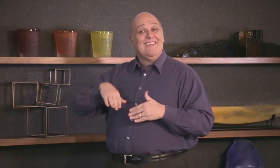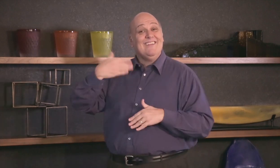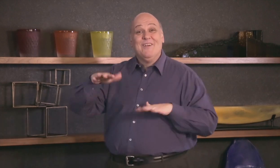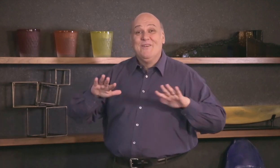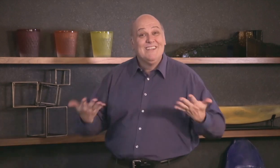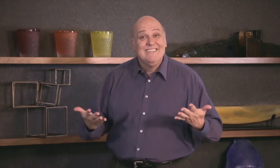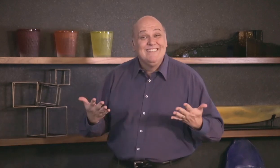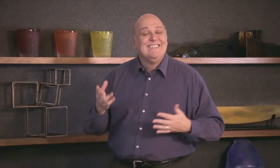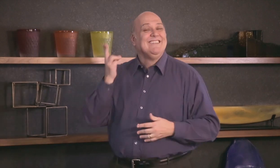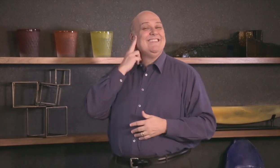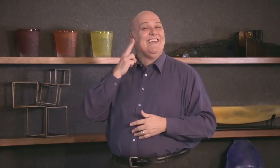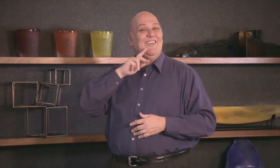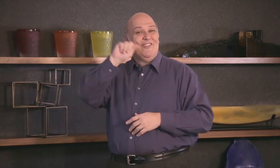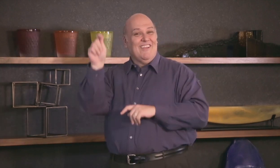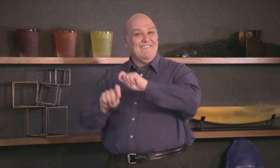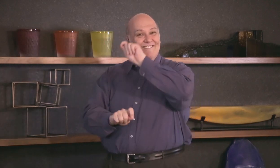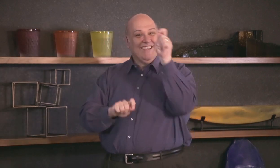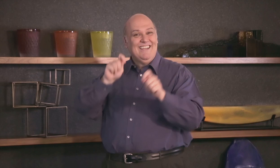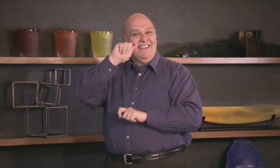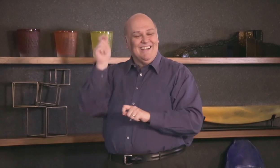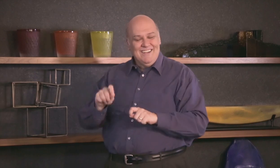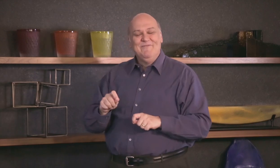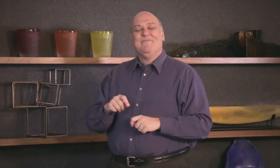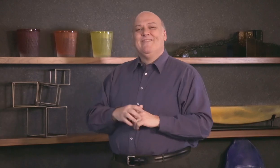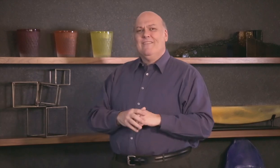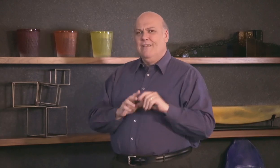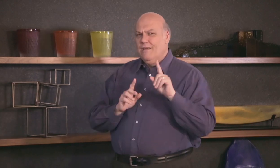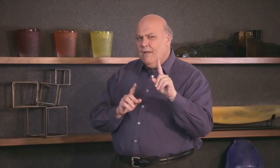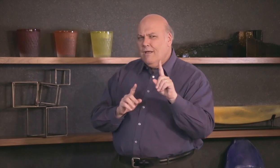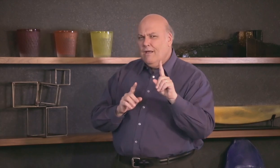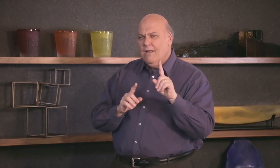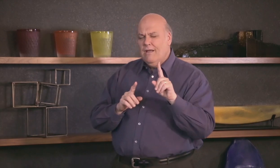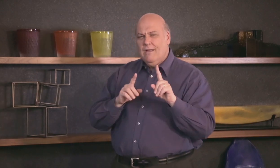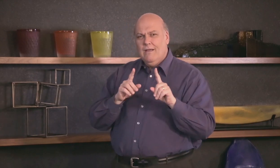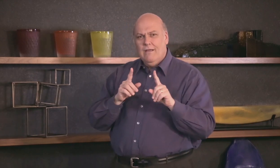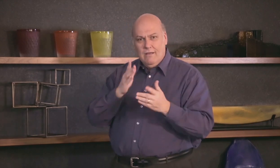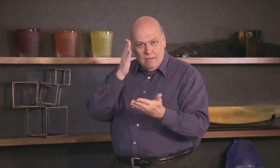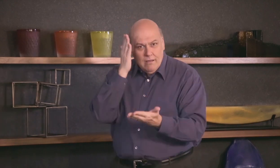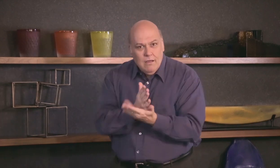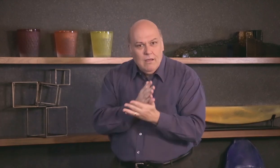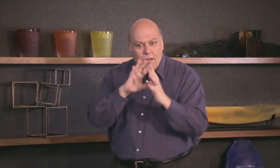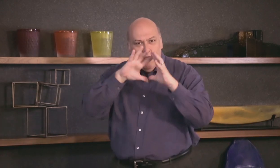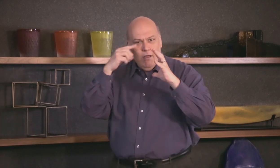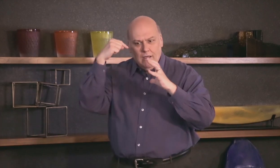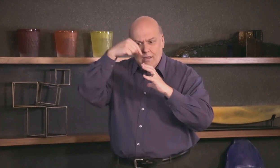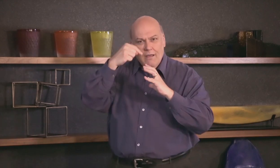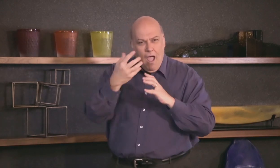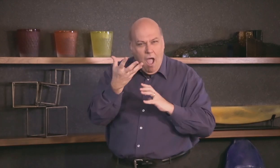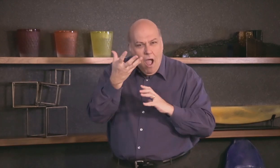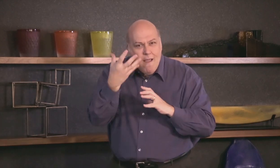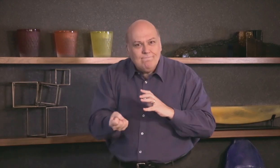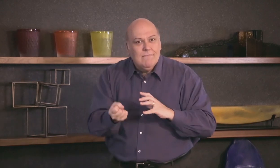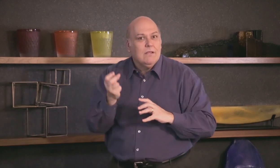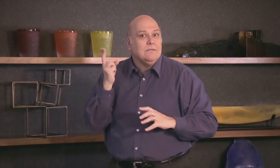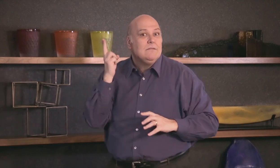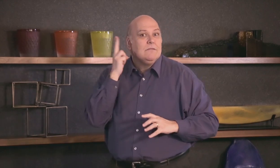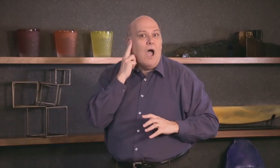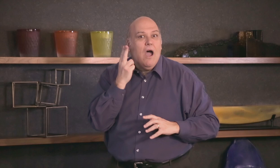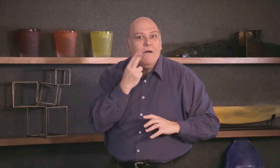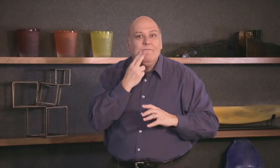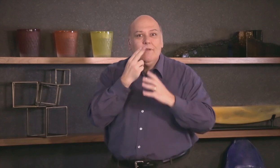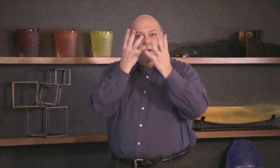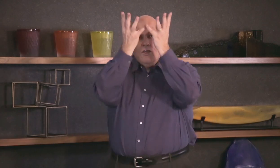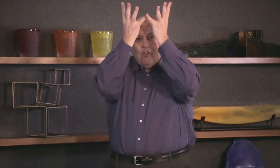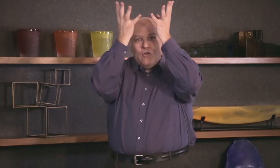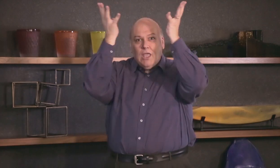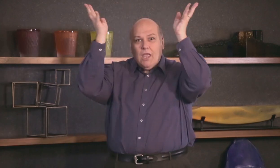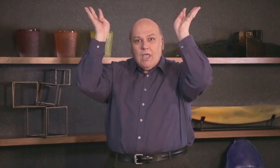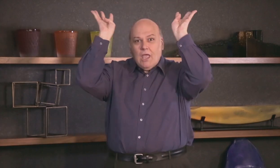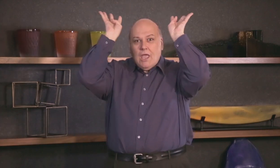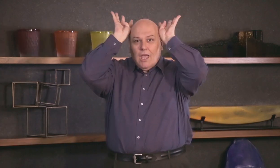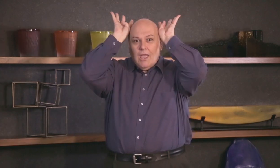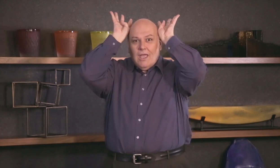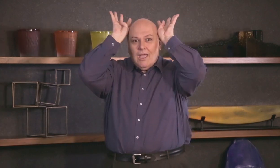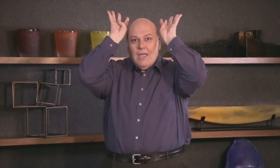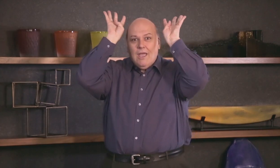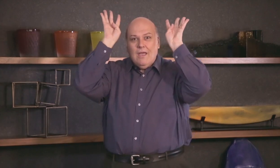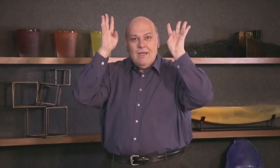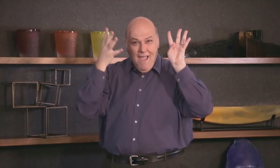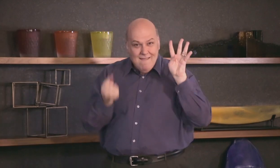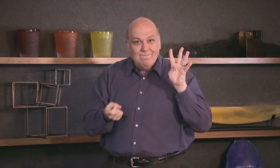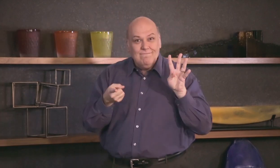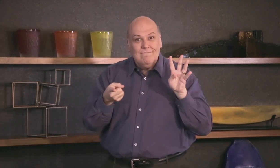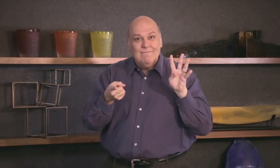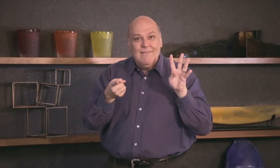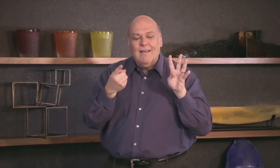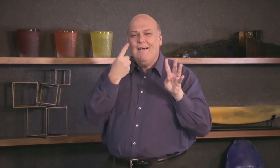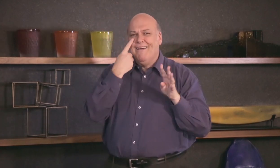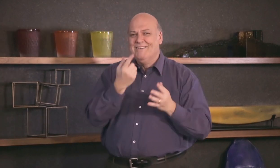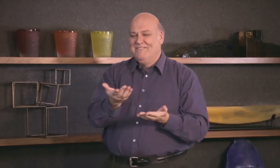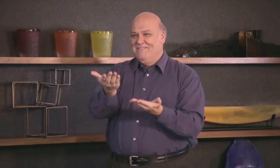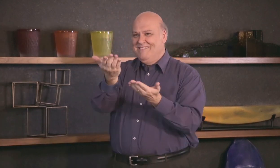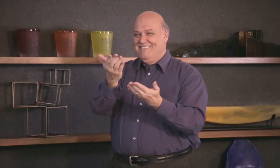Now it's time for Deaf Trivia: Was there ever somewhere in the world a Deaf Queen? Let's find out!